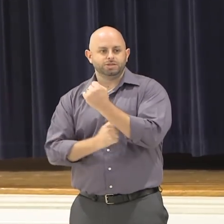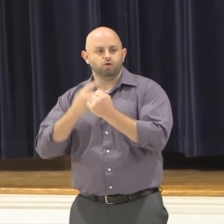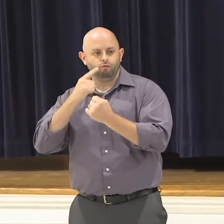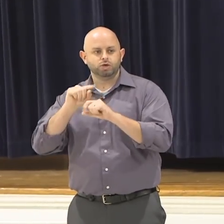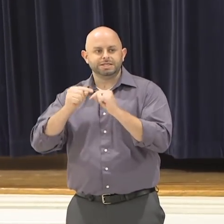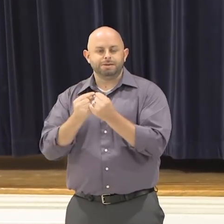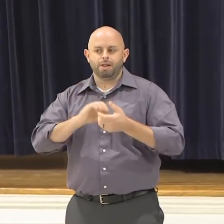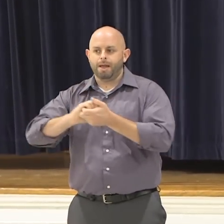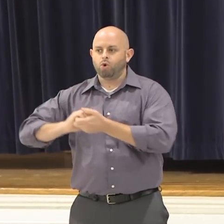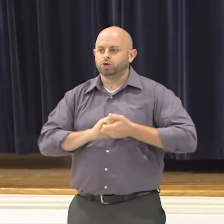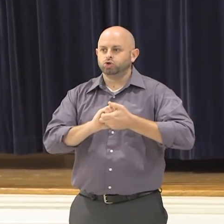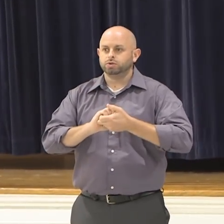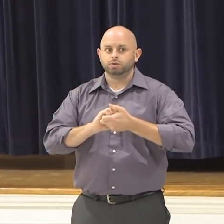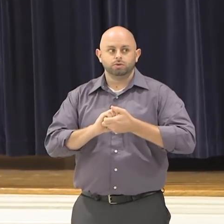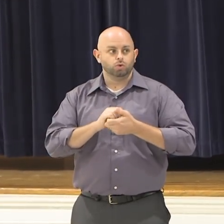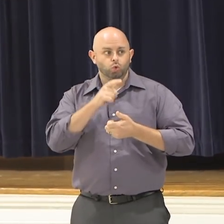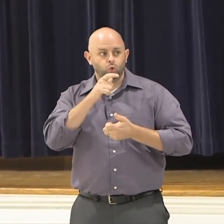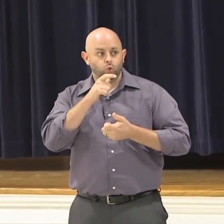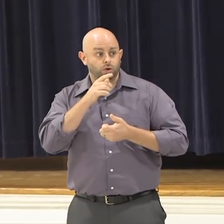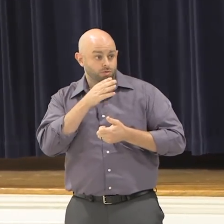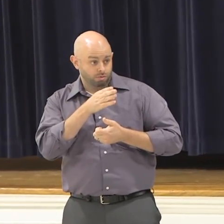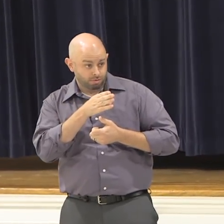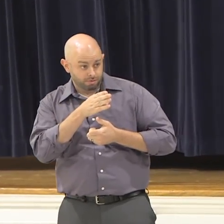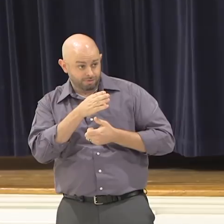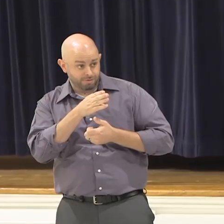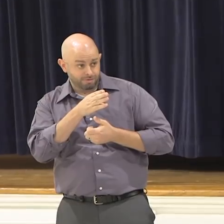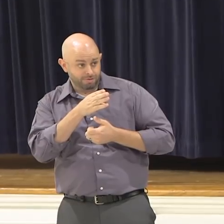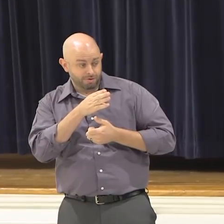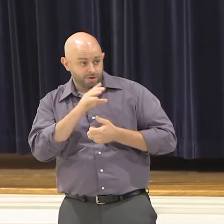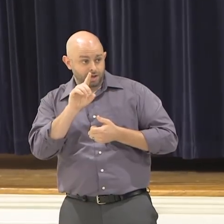I don't know team